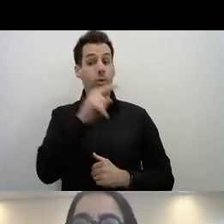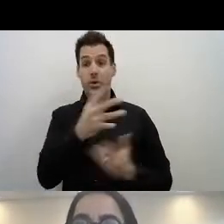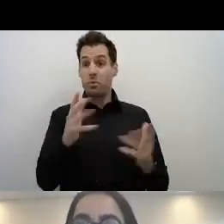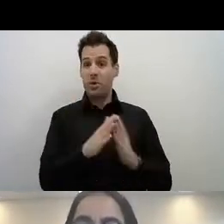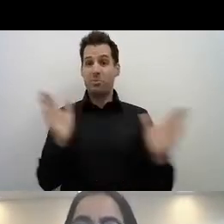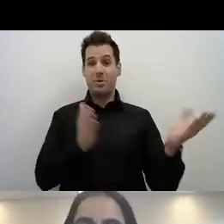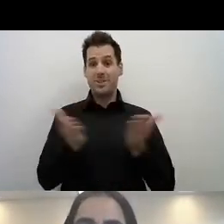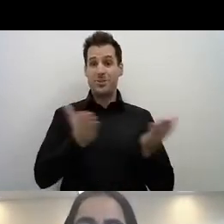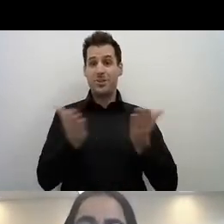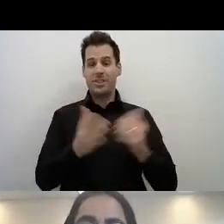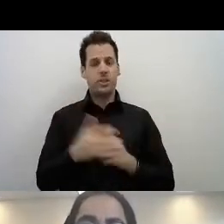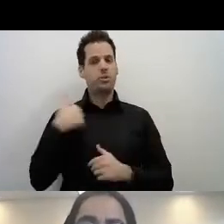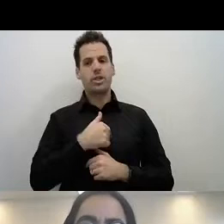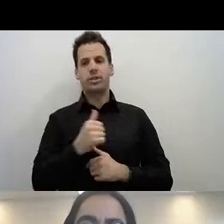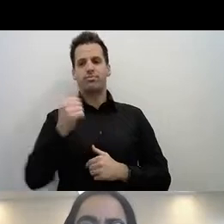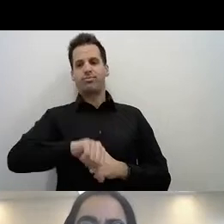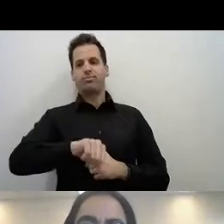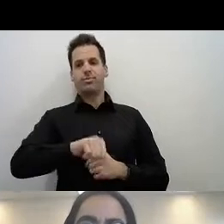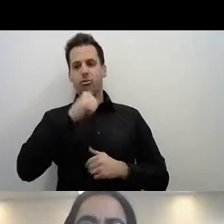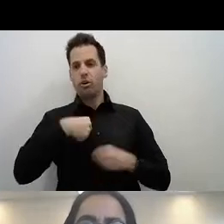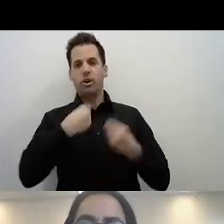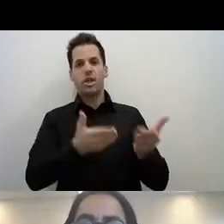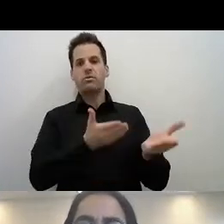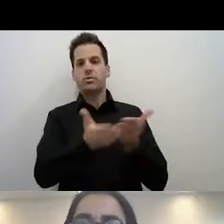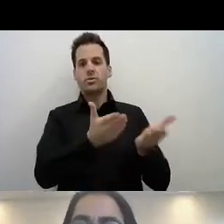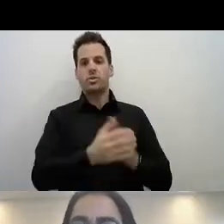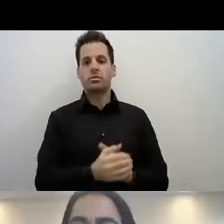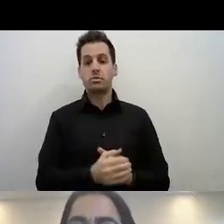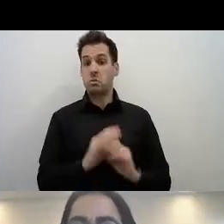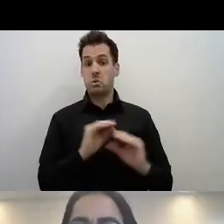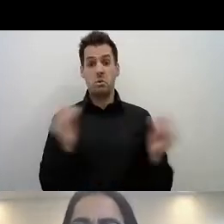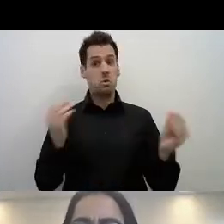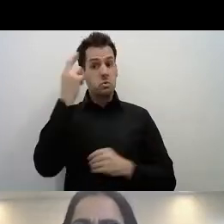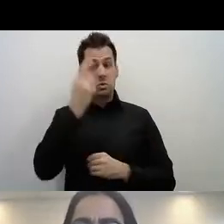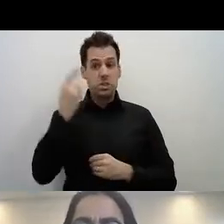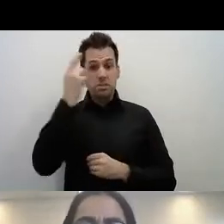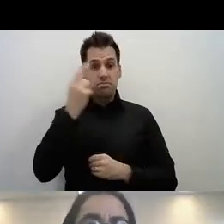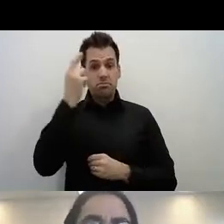good justification for that kind of treatment and that justification often relates to things like